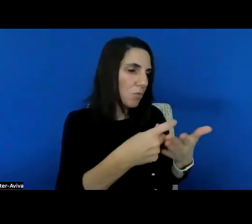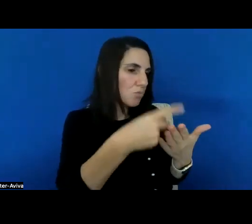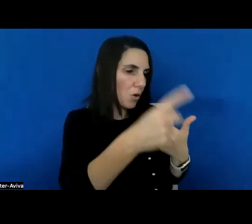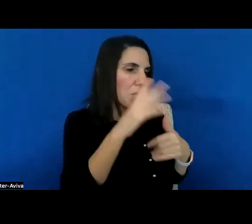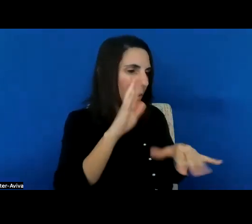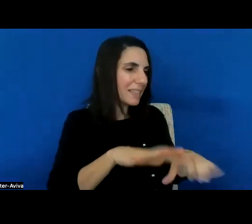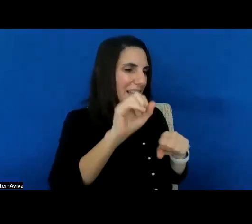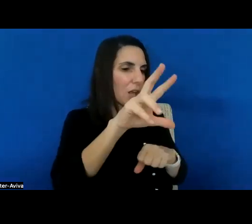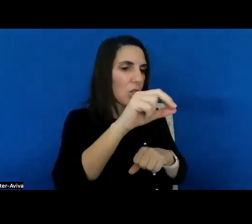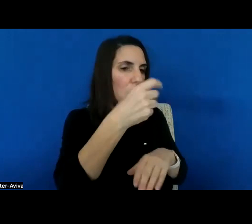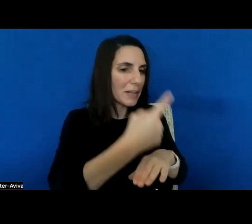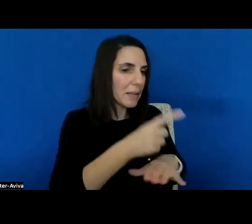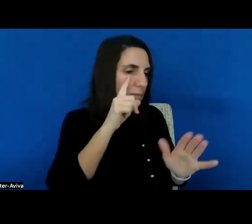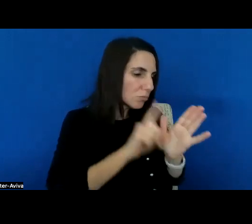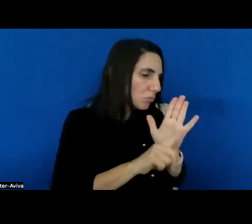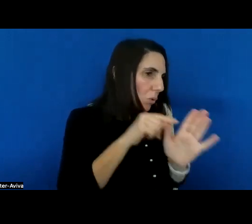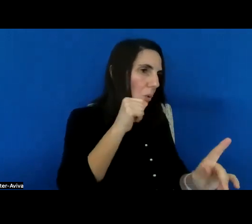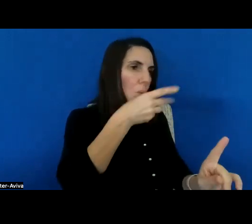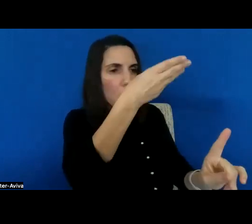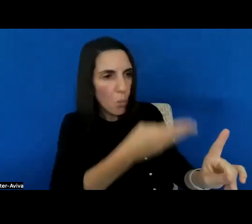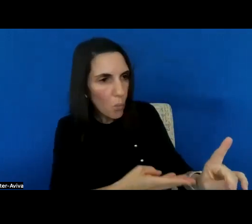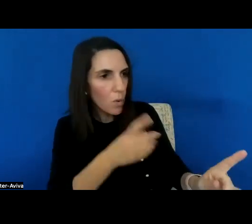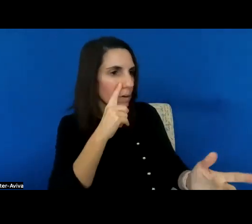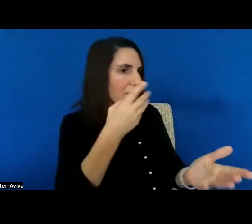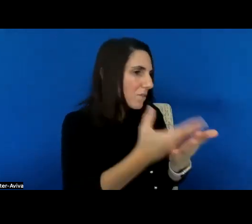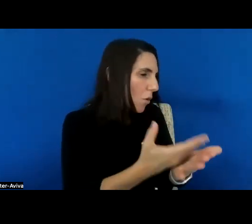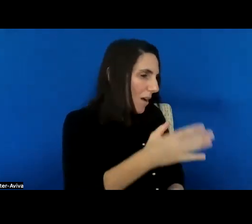days to verify your identity. 11:44:54 Make sure you you are who you say